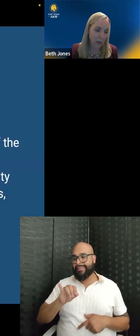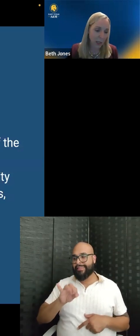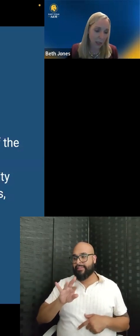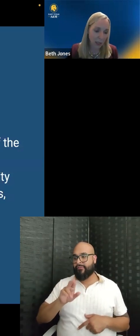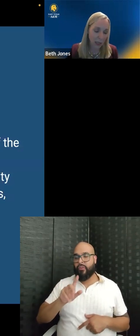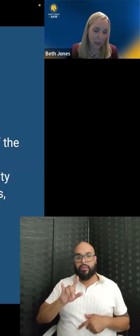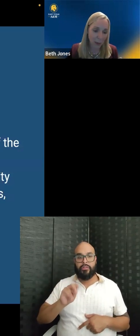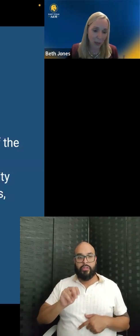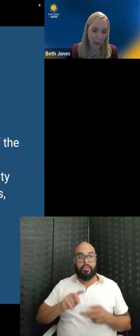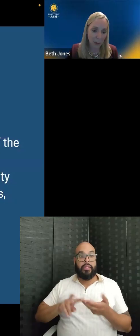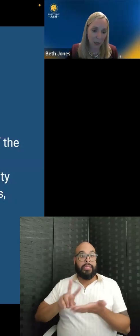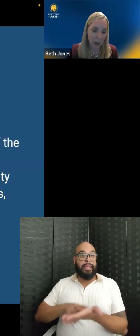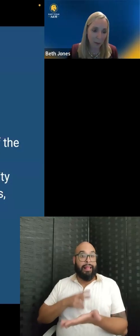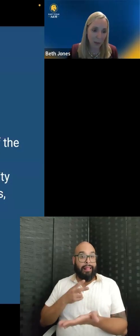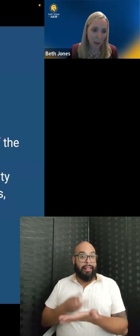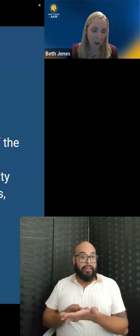I feel like that dyslexia piece sometimes